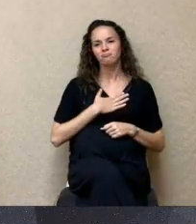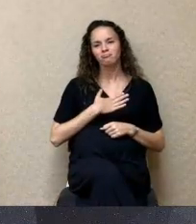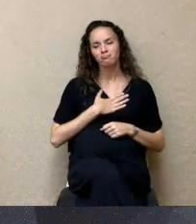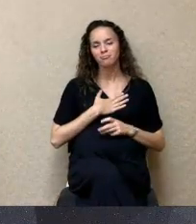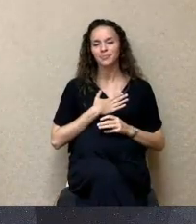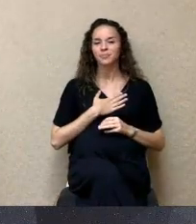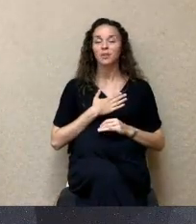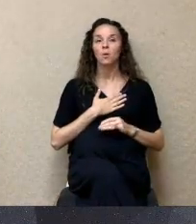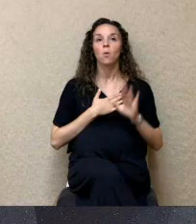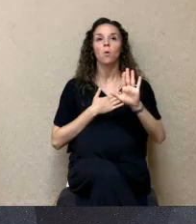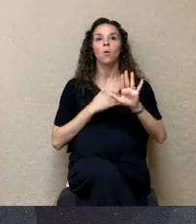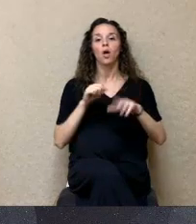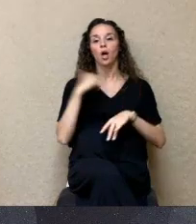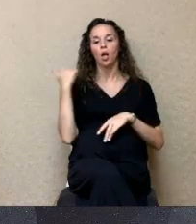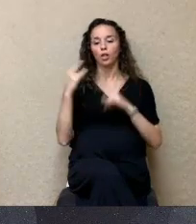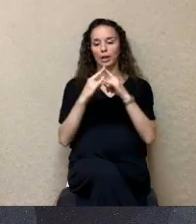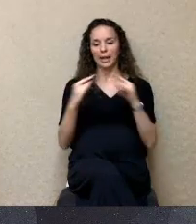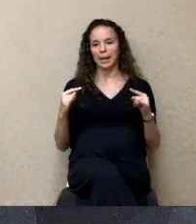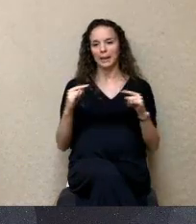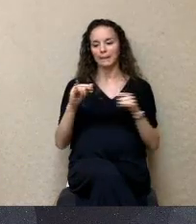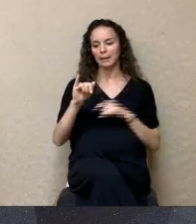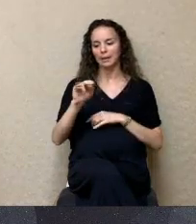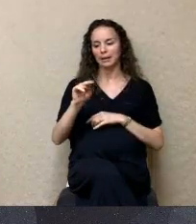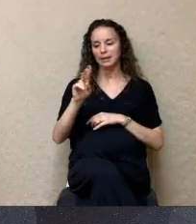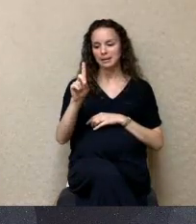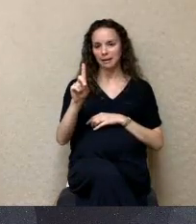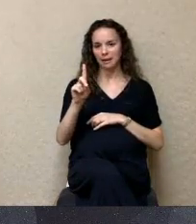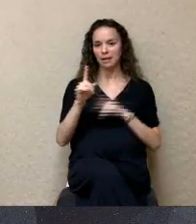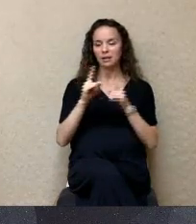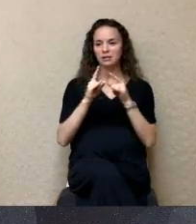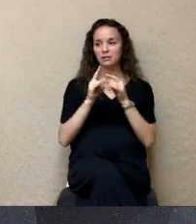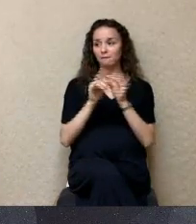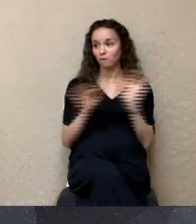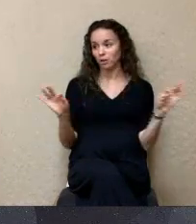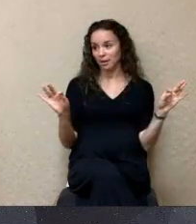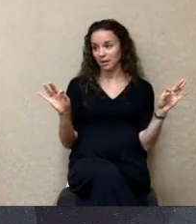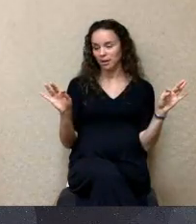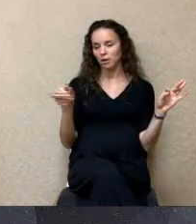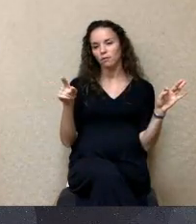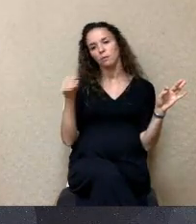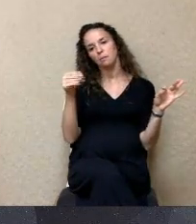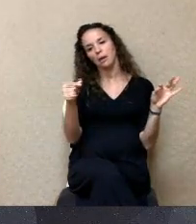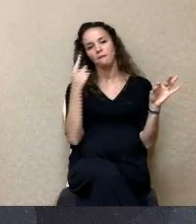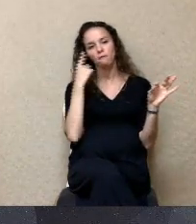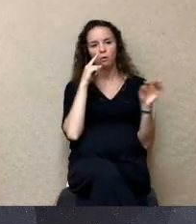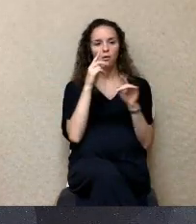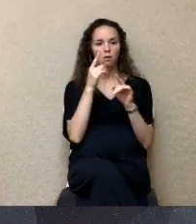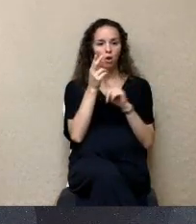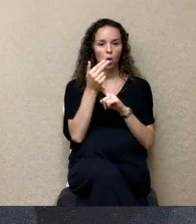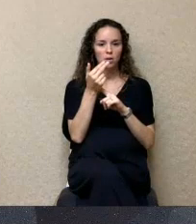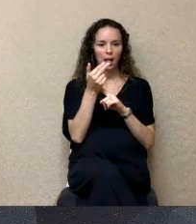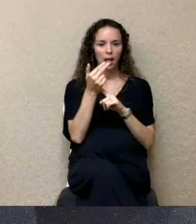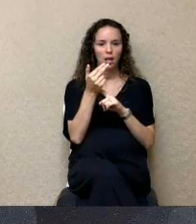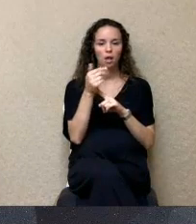Another camp in Indiana, again that's a free camp, you just have your hotel stay, would be Camp Possibilities.